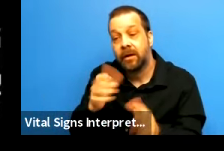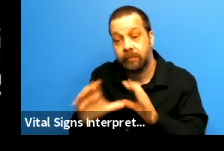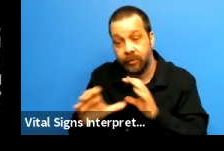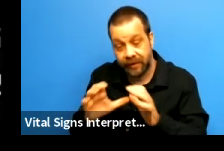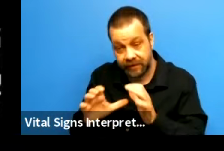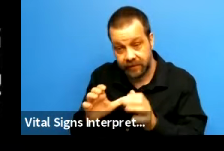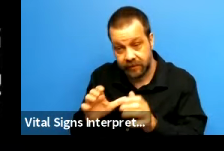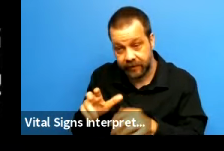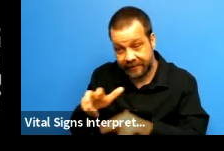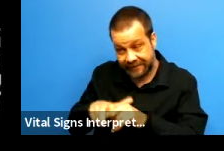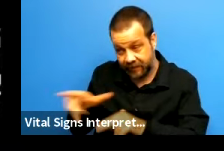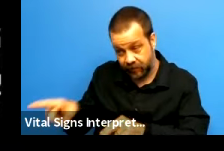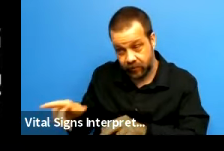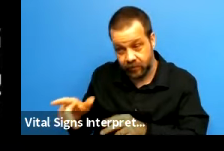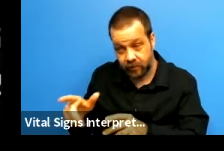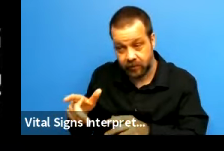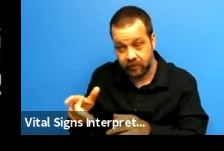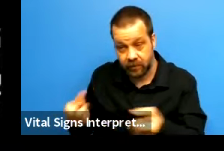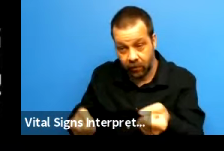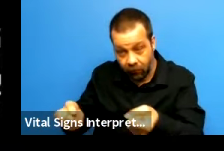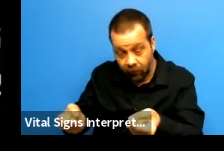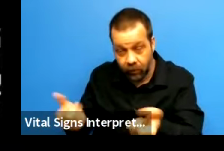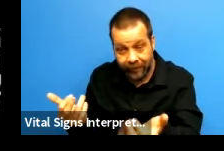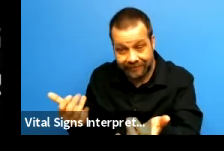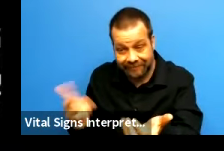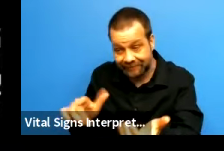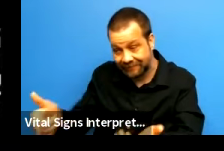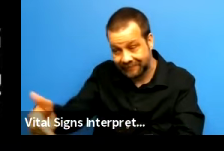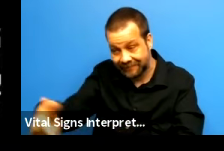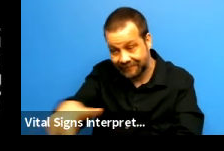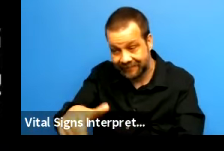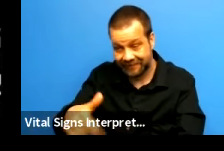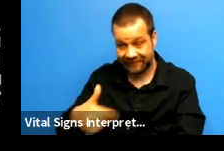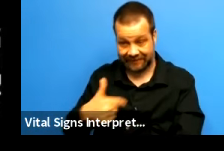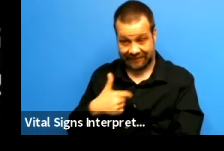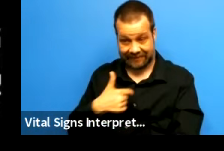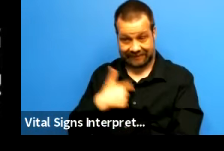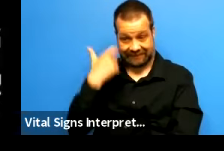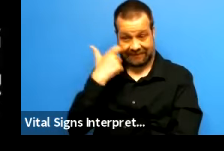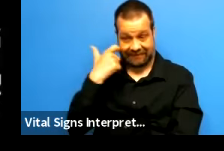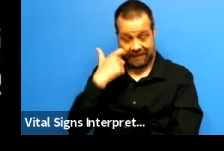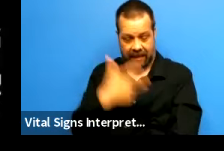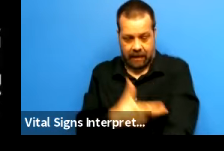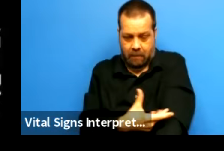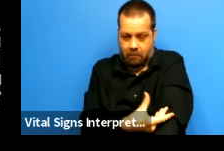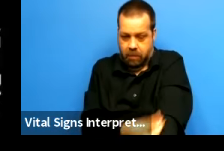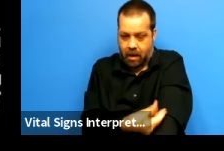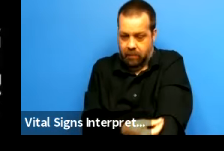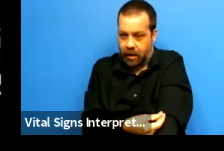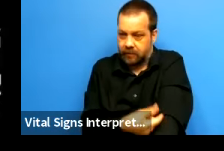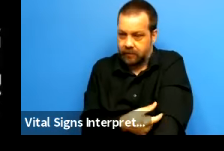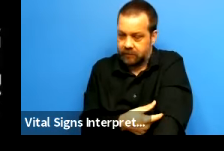I had to get blood drawn not too long ago. I was nervous about doing an invasive procedure.